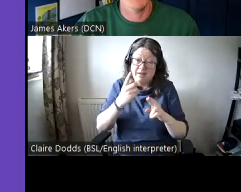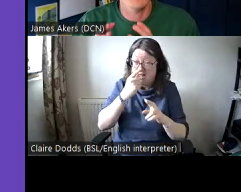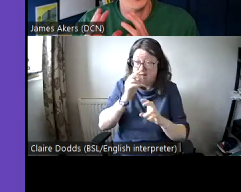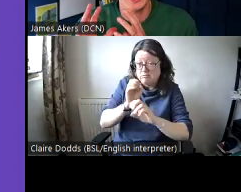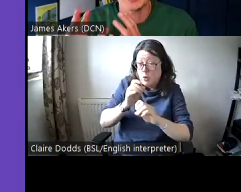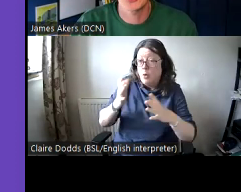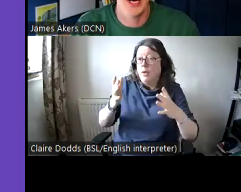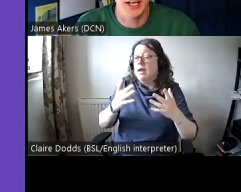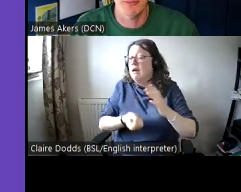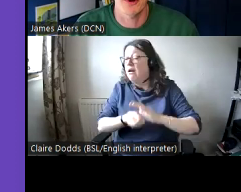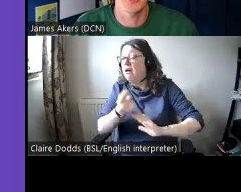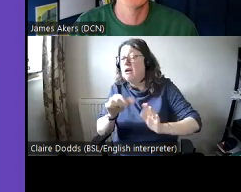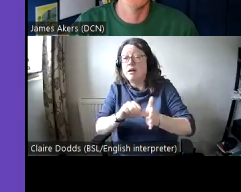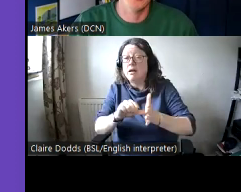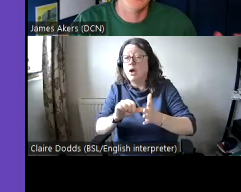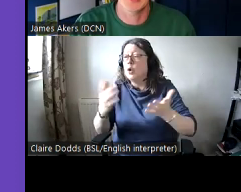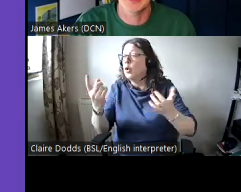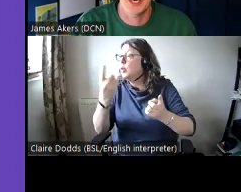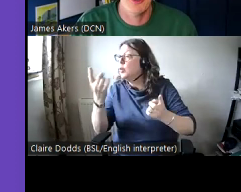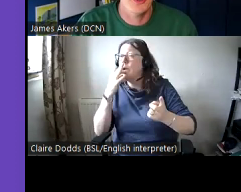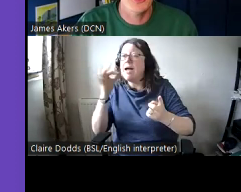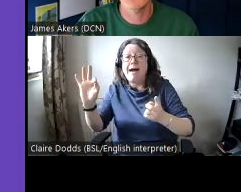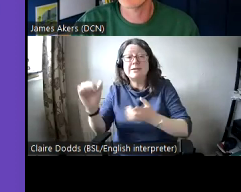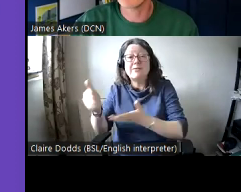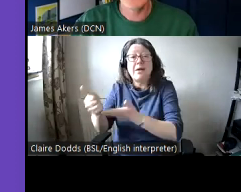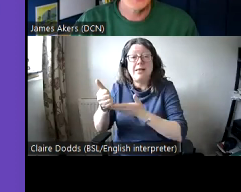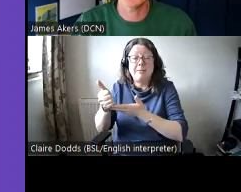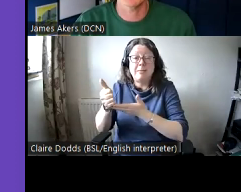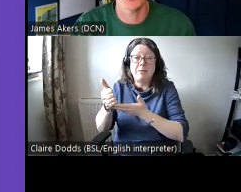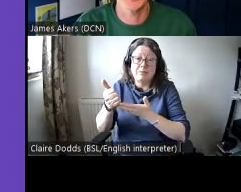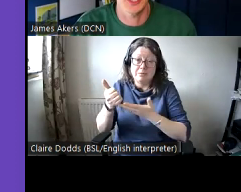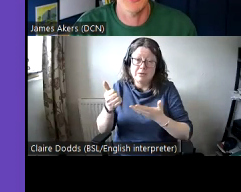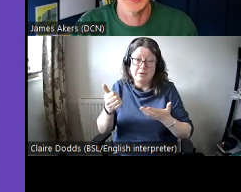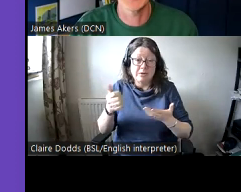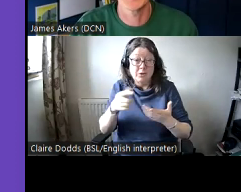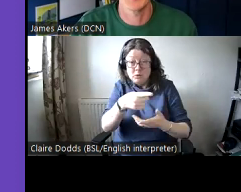If you get stuck at any point, we are here to help you. That's what this service is,